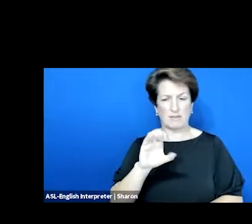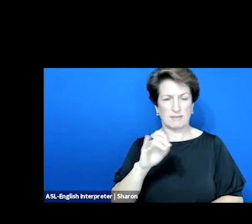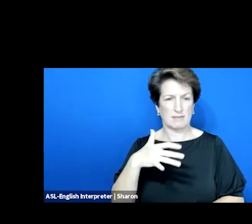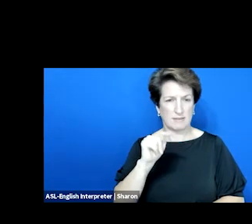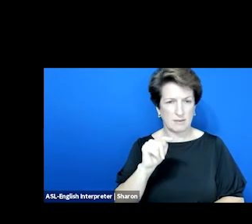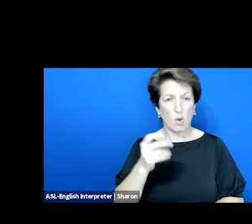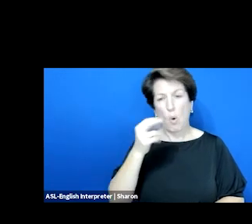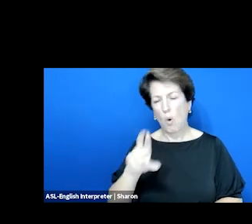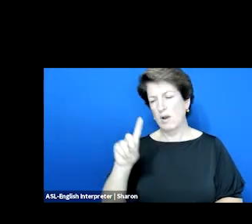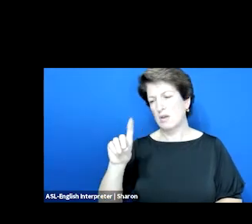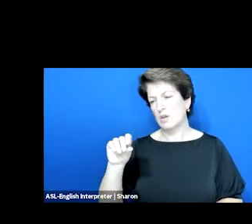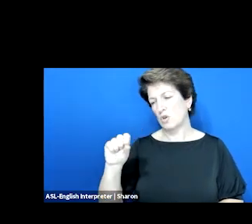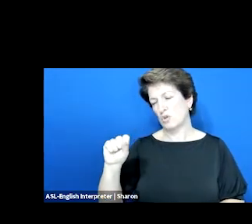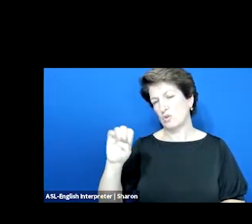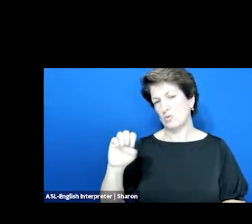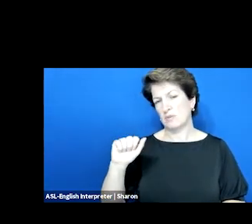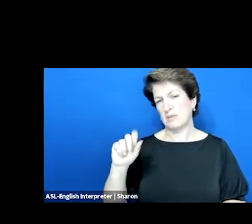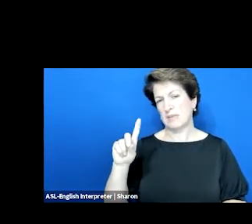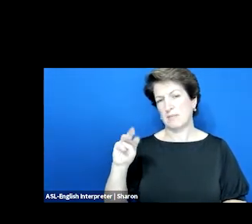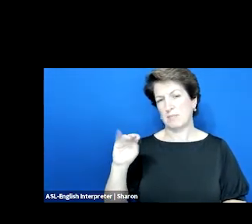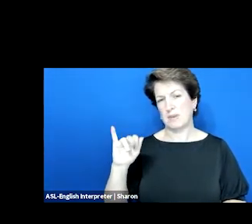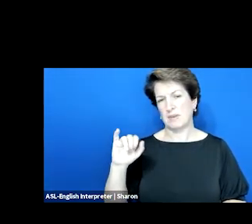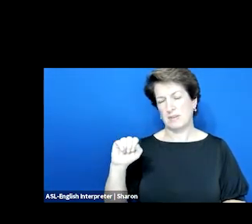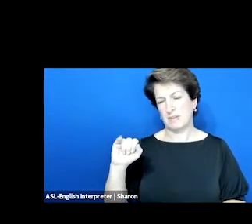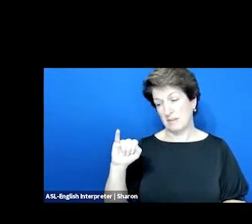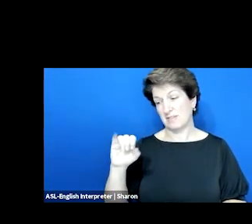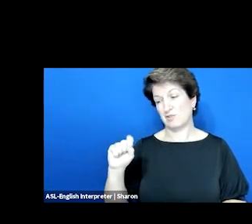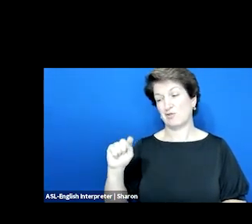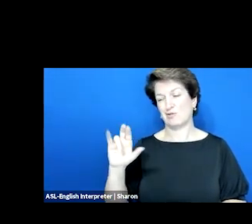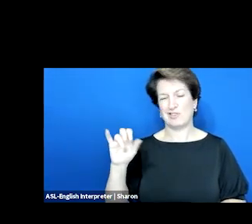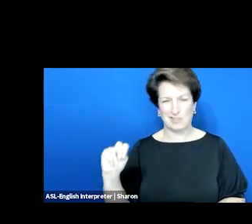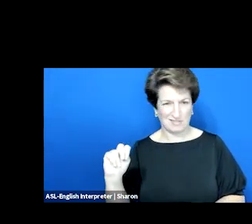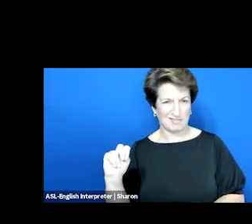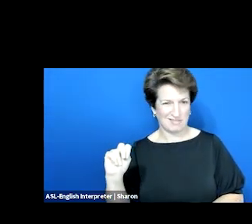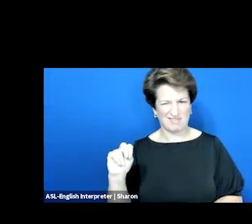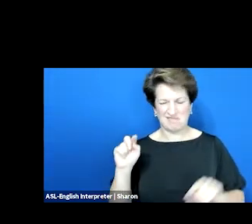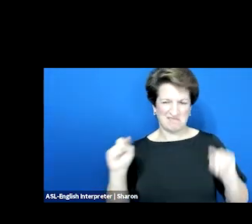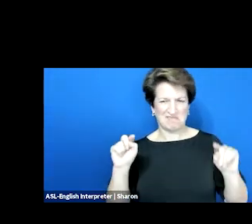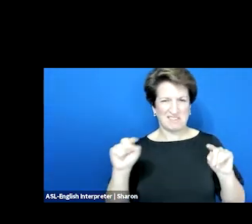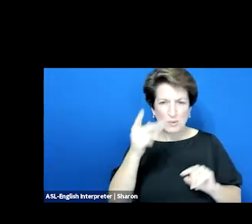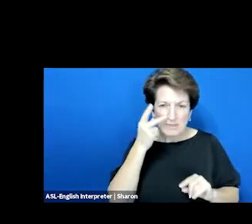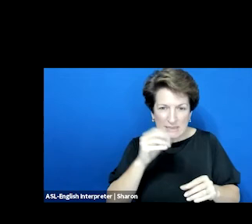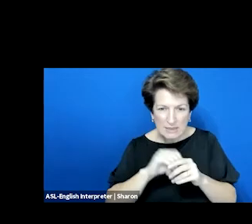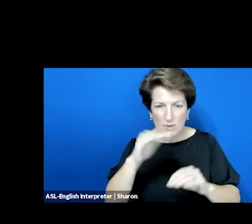use. If you can't find that paper copy, or in my case my second dose of copy became faded, I gave them my email address.